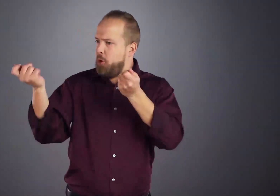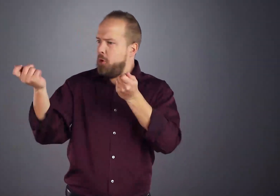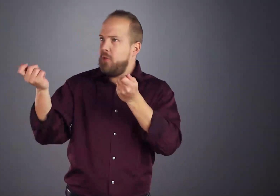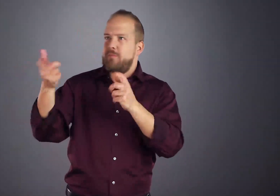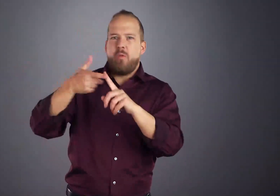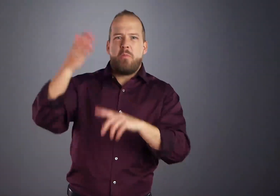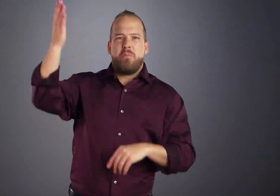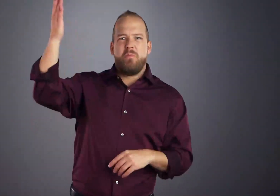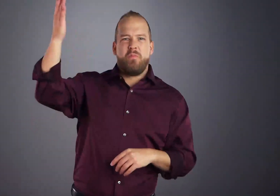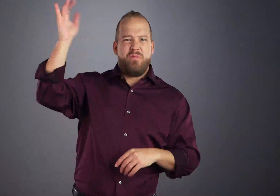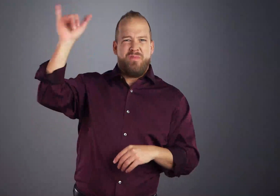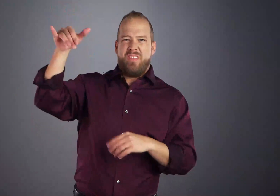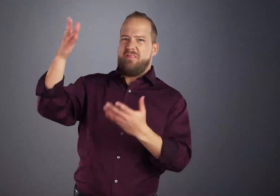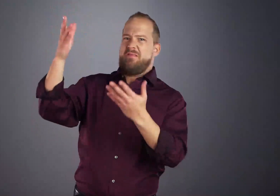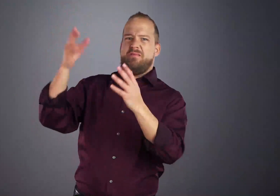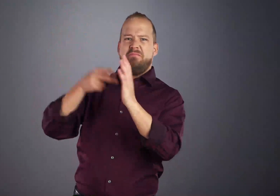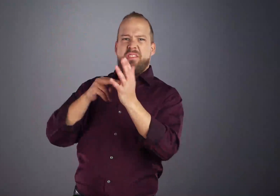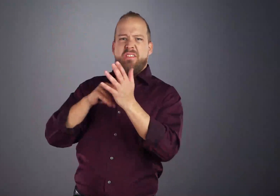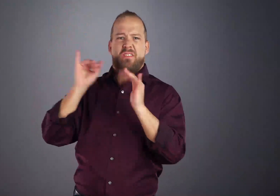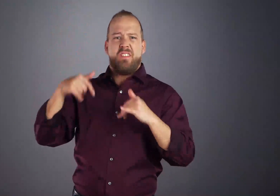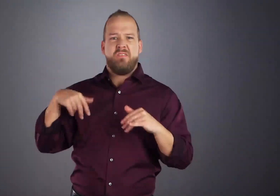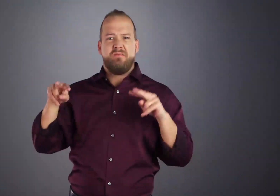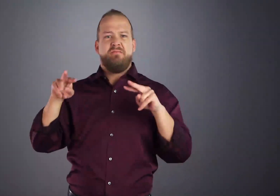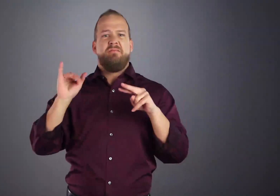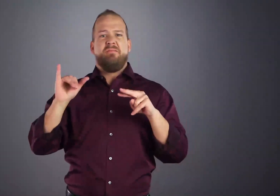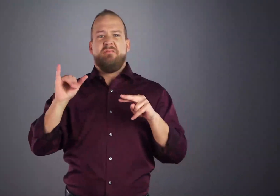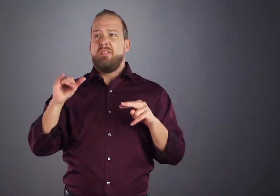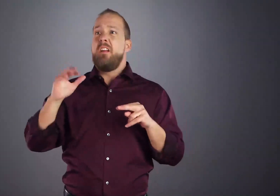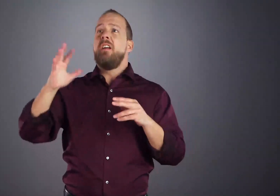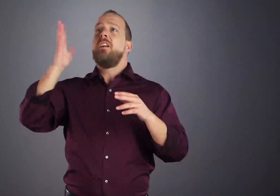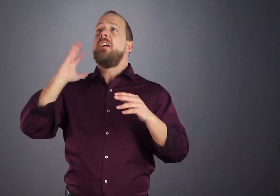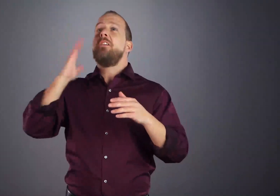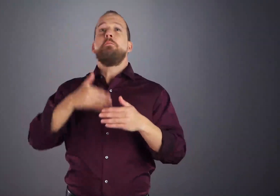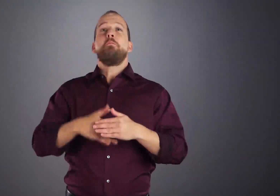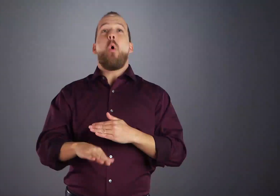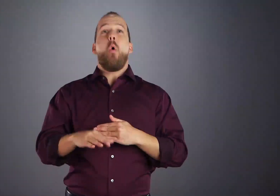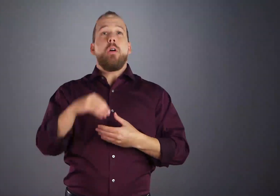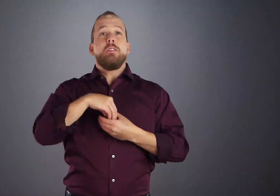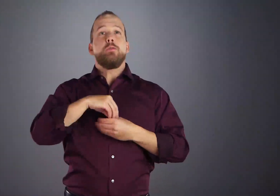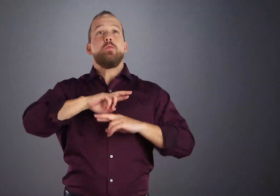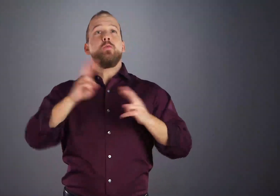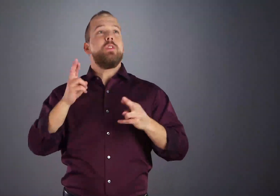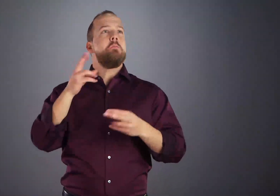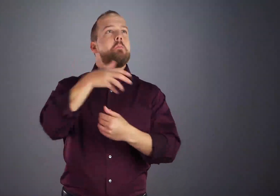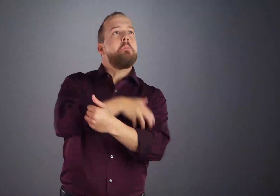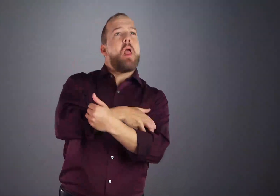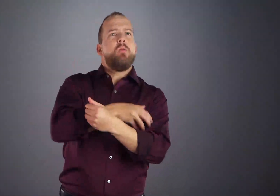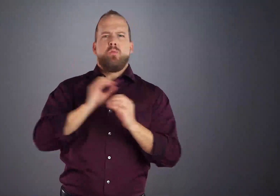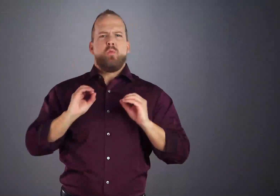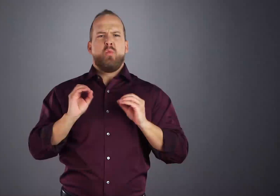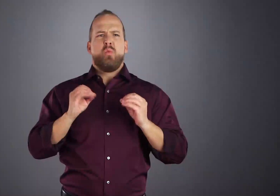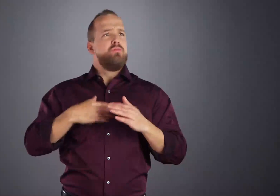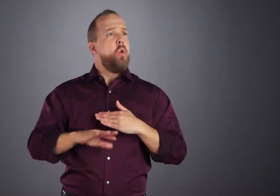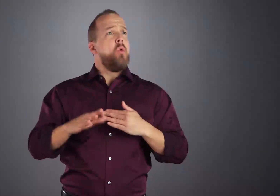That floored me. It began to look as though religious people were right after all.